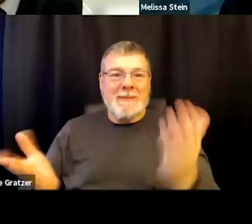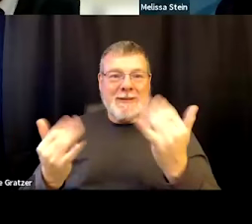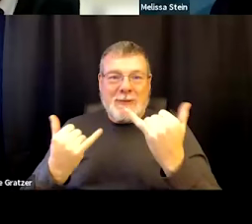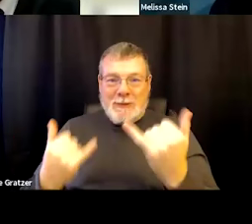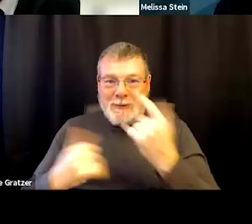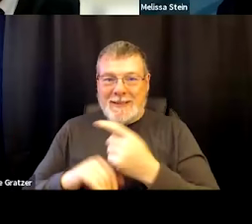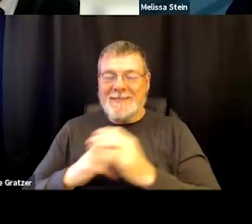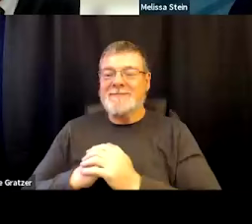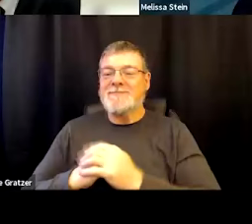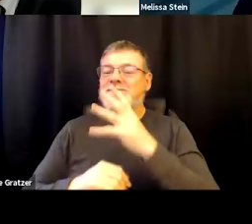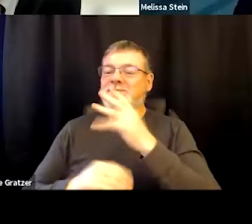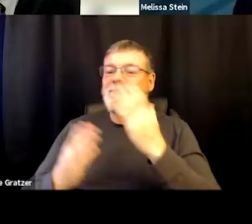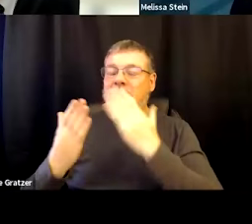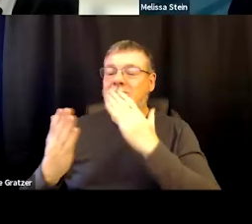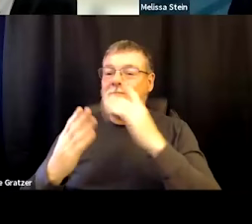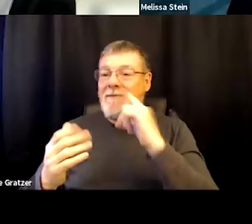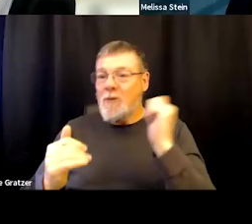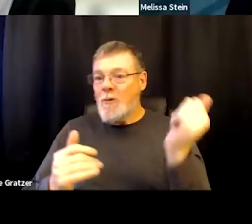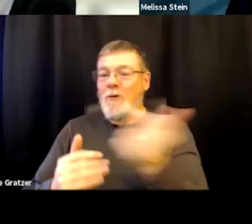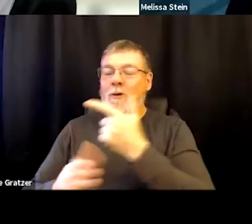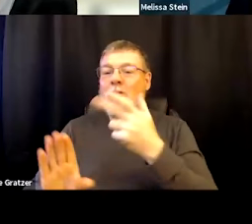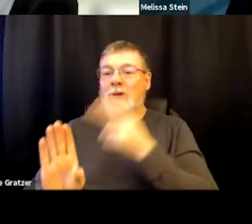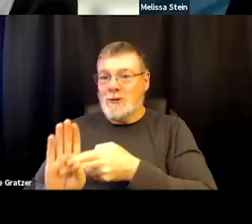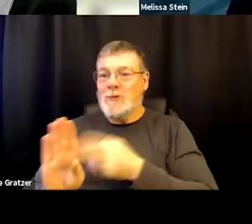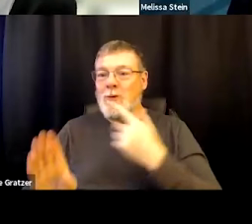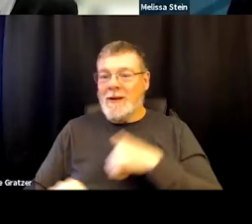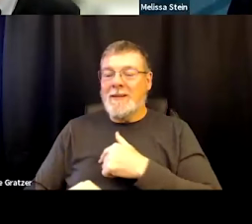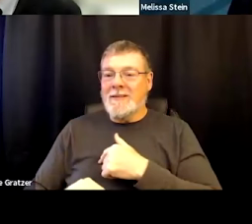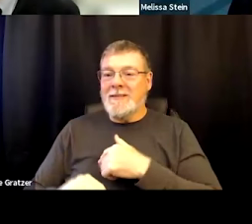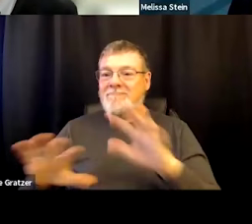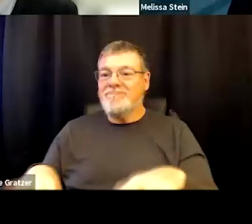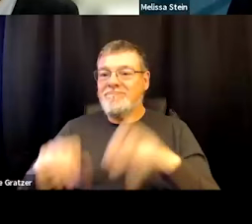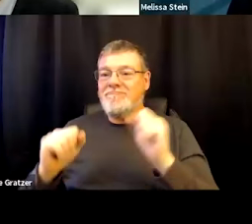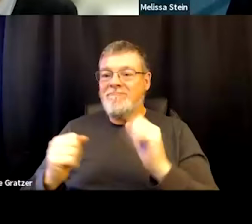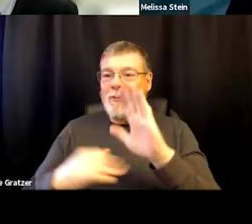and thanks again for everyone for joining us, for taking part of your day for the webinar.